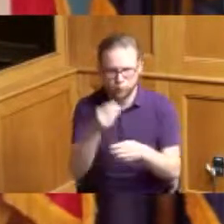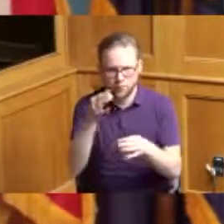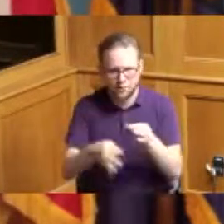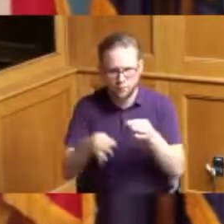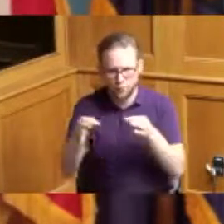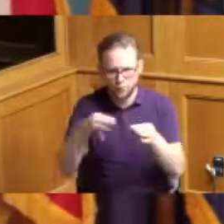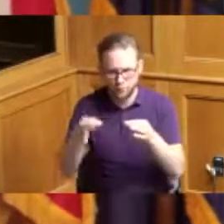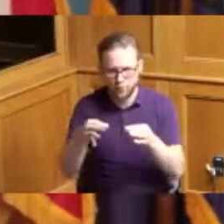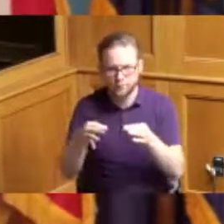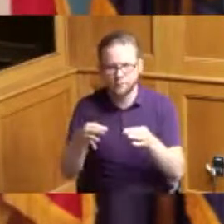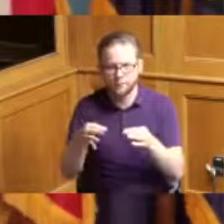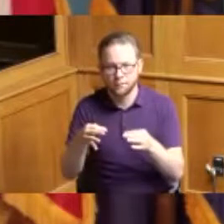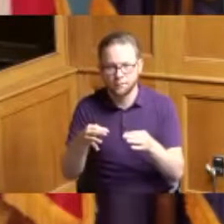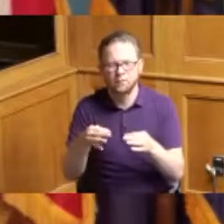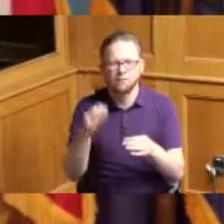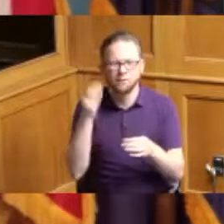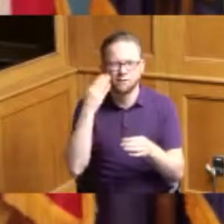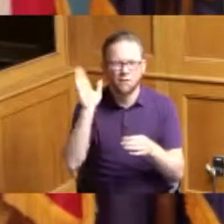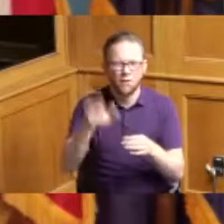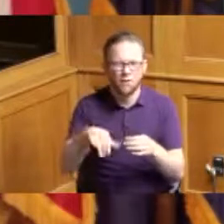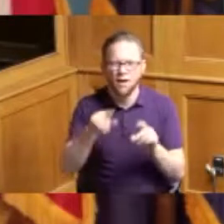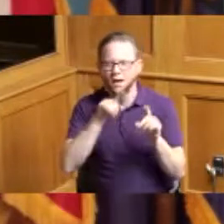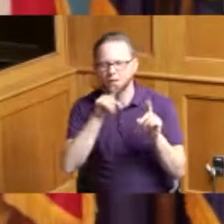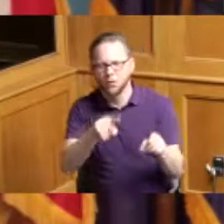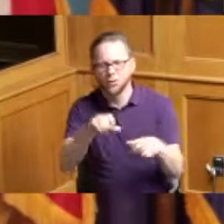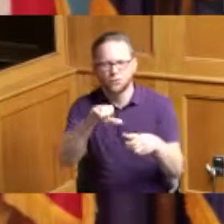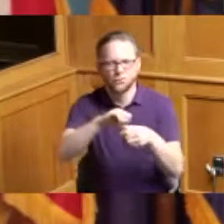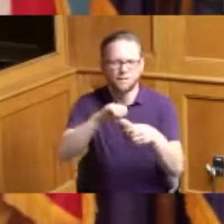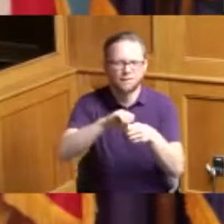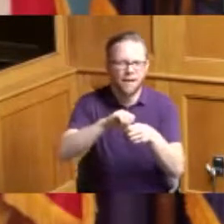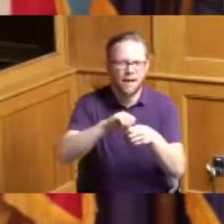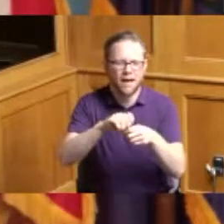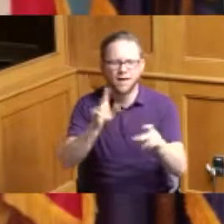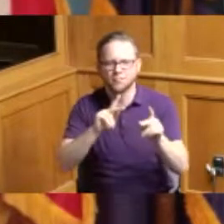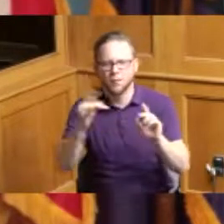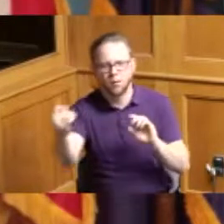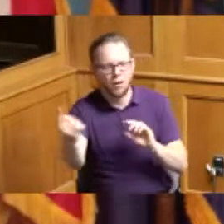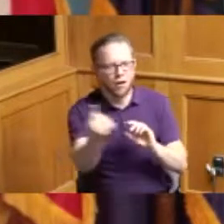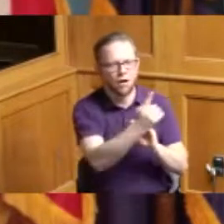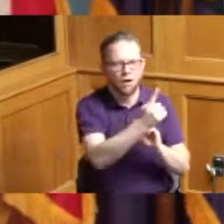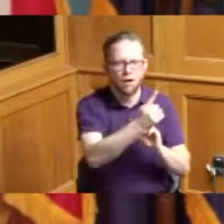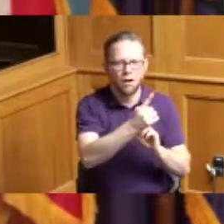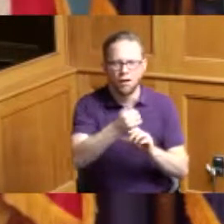going to the gas station where they would come out and pump your gas wipe the windows and the grid